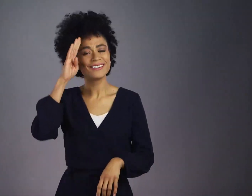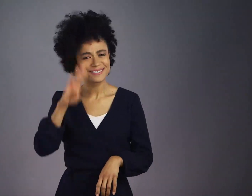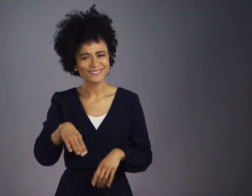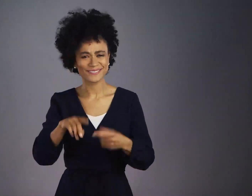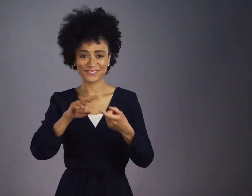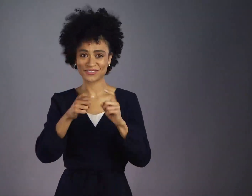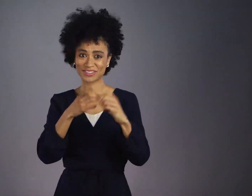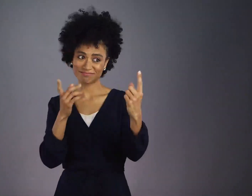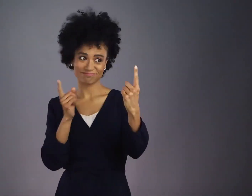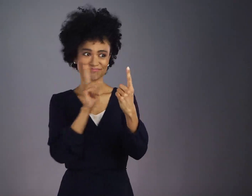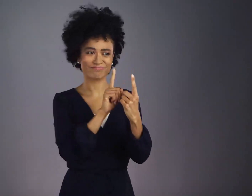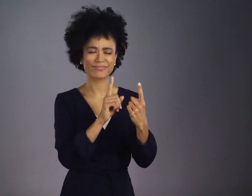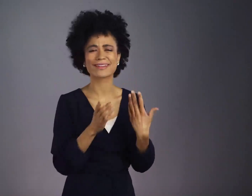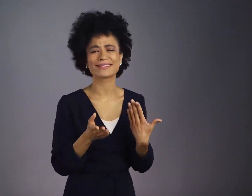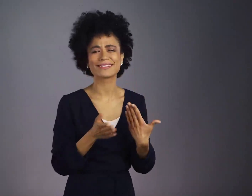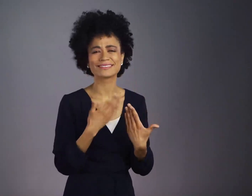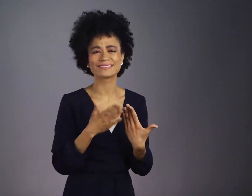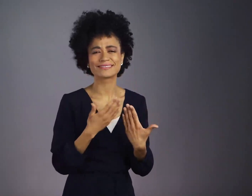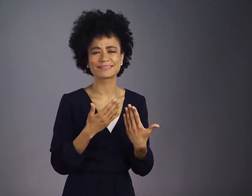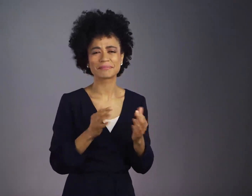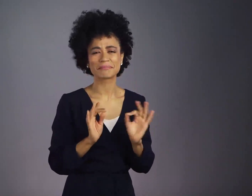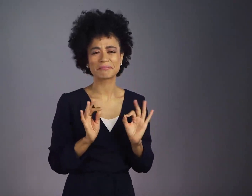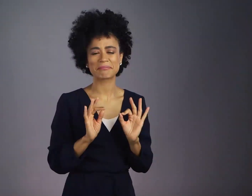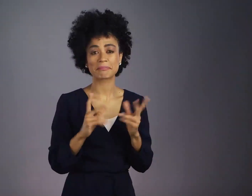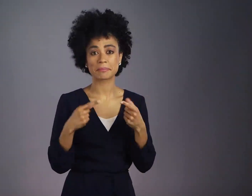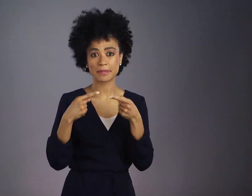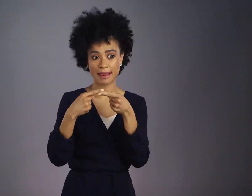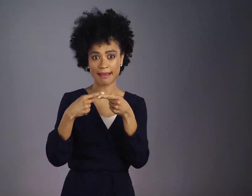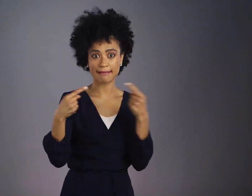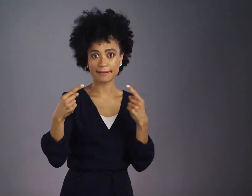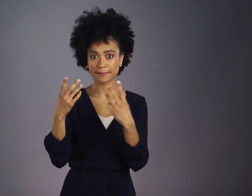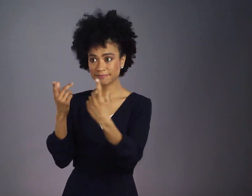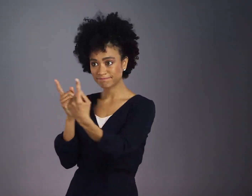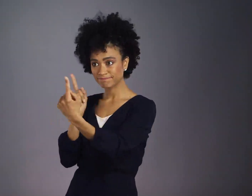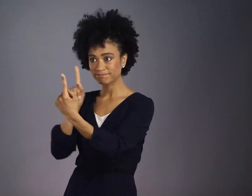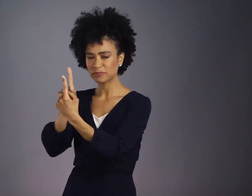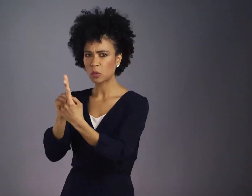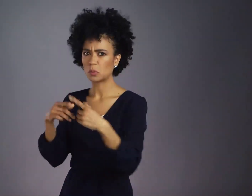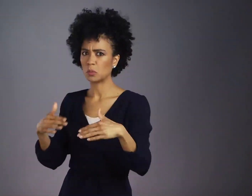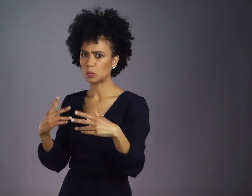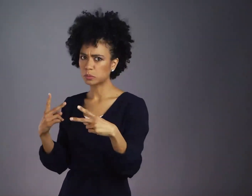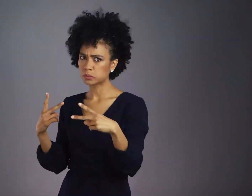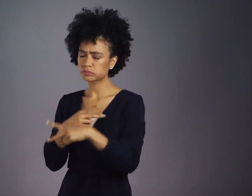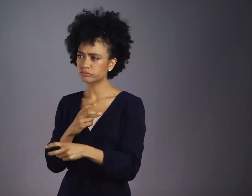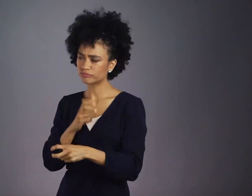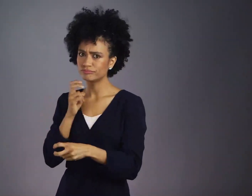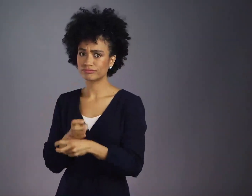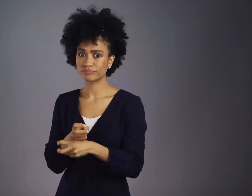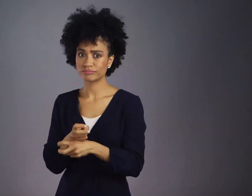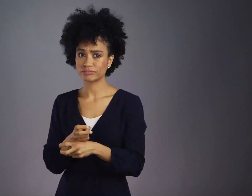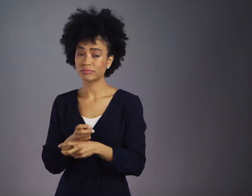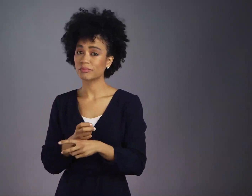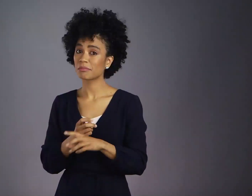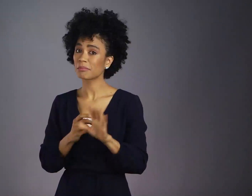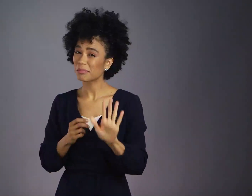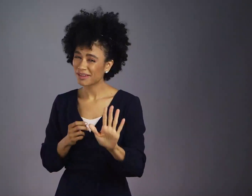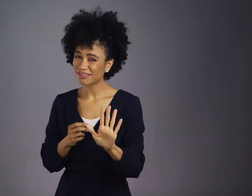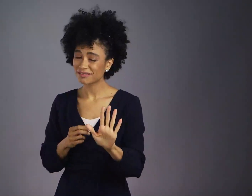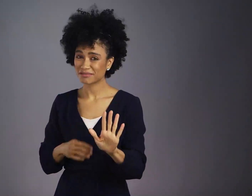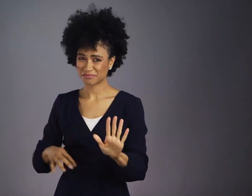It is harder to go to an enemy than to a friend, but we ﬁnd it much more beneﬁcial to us.